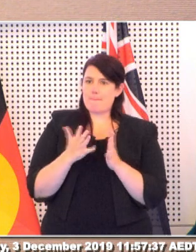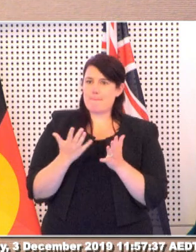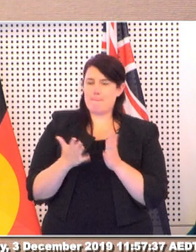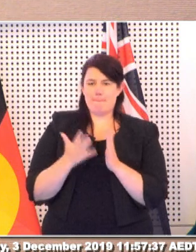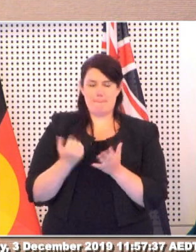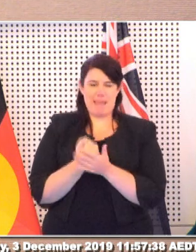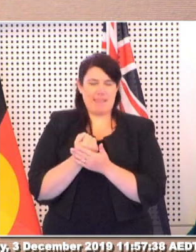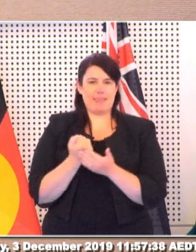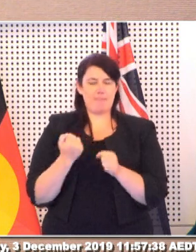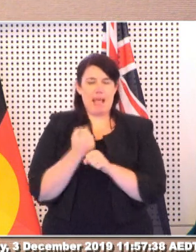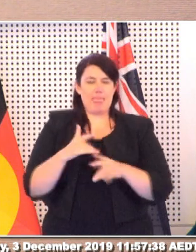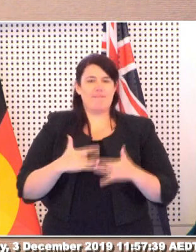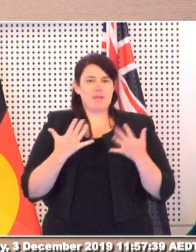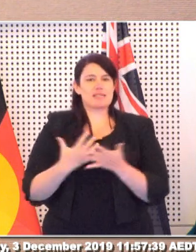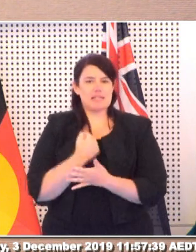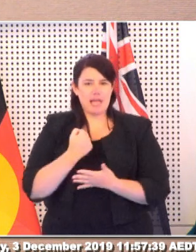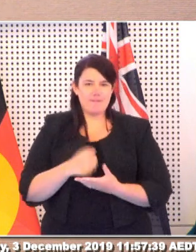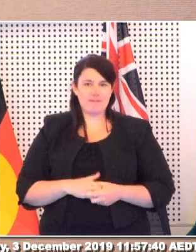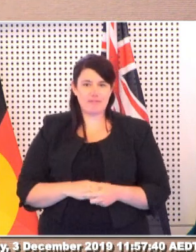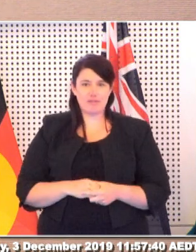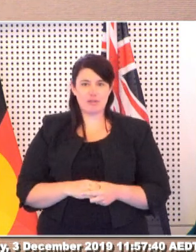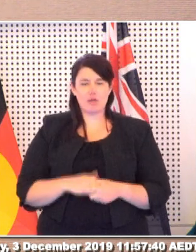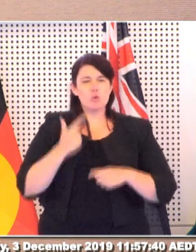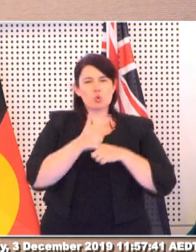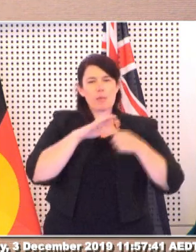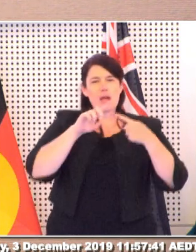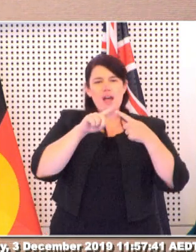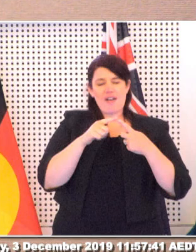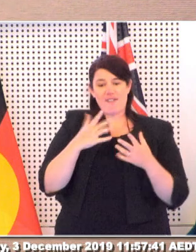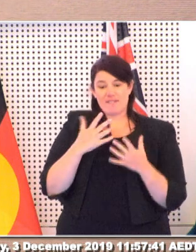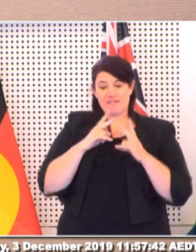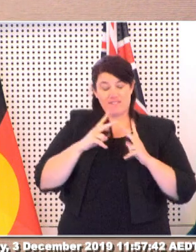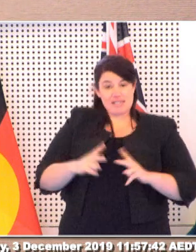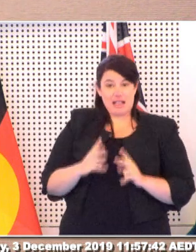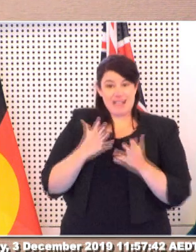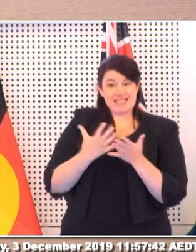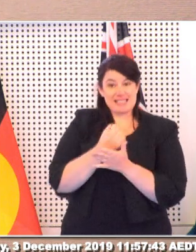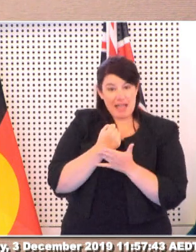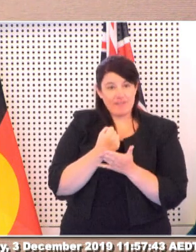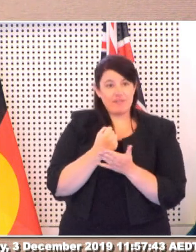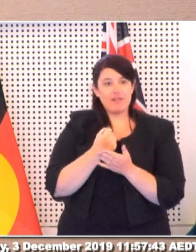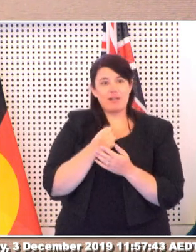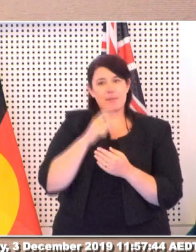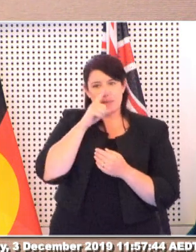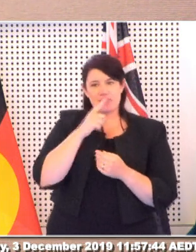You can see there that around being physically safe people had some ideas that what they needed to be safe